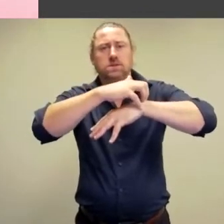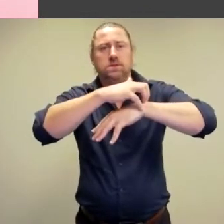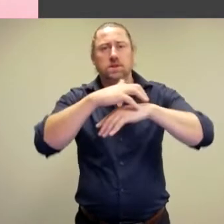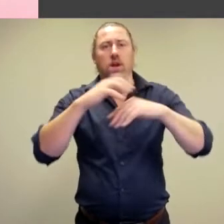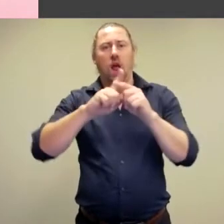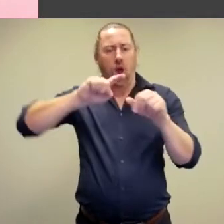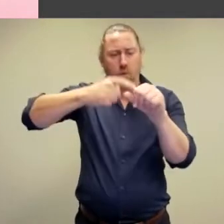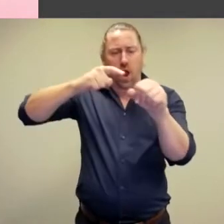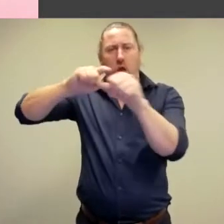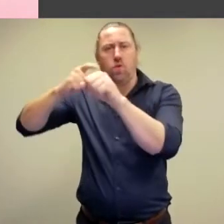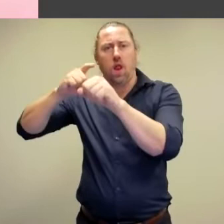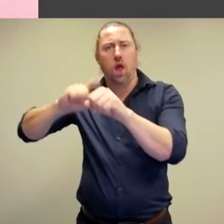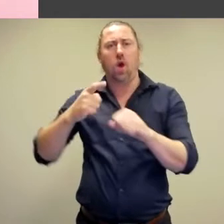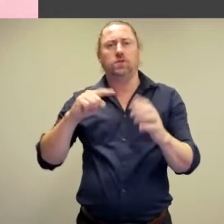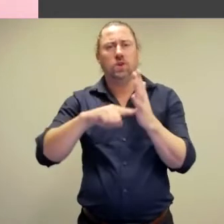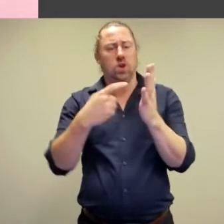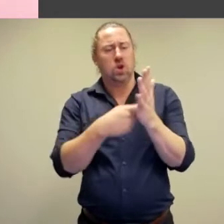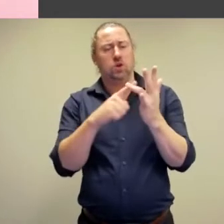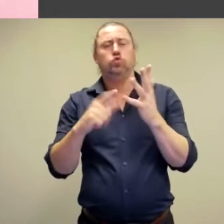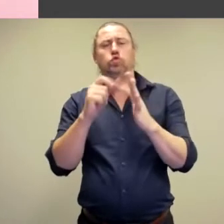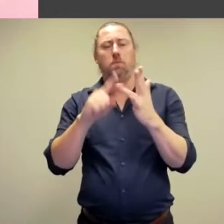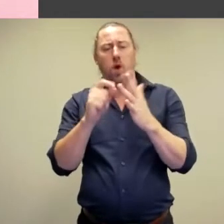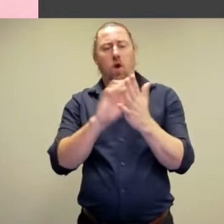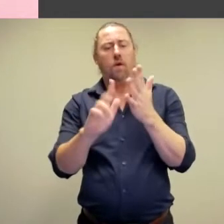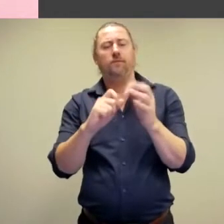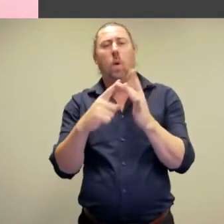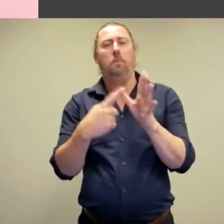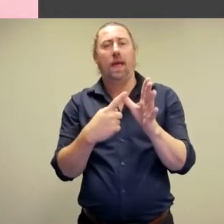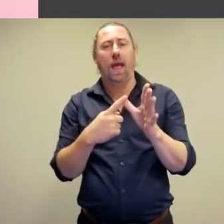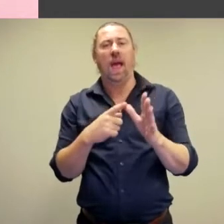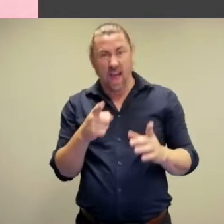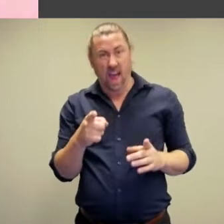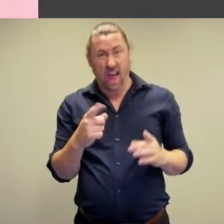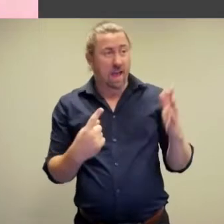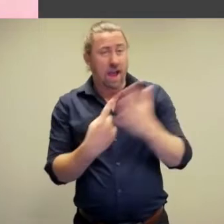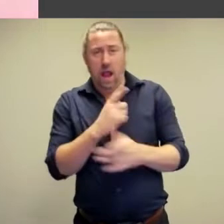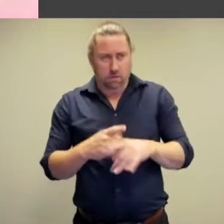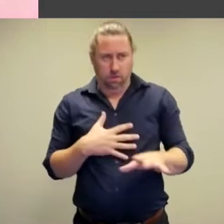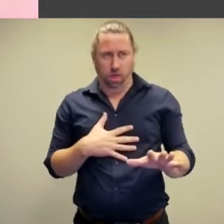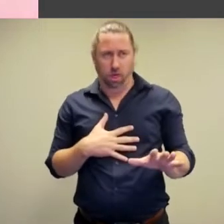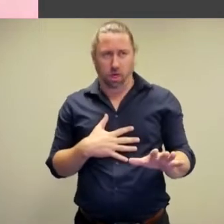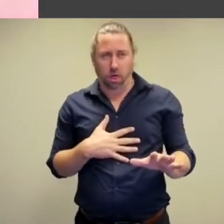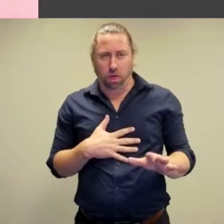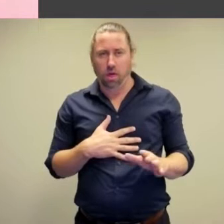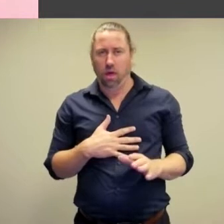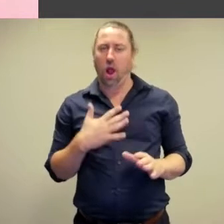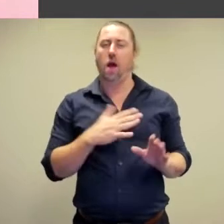holes and trypophobia is experienced